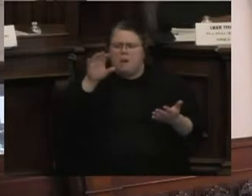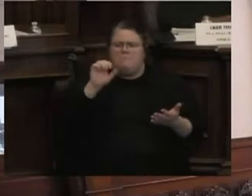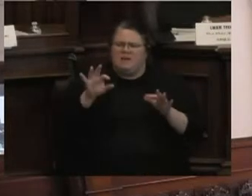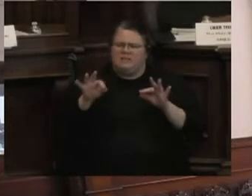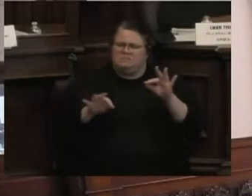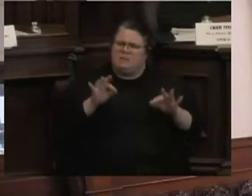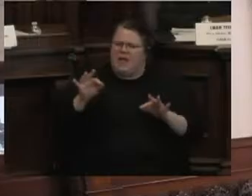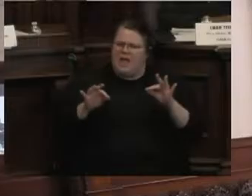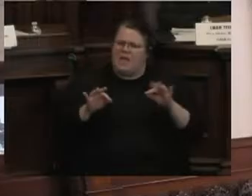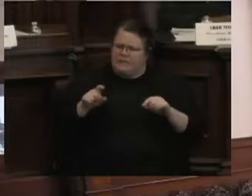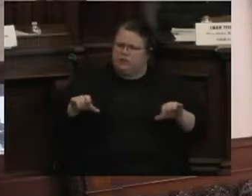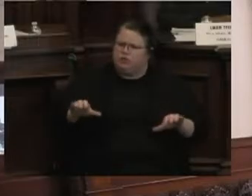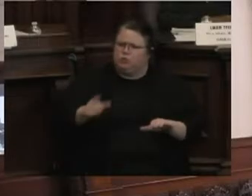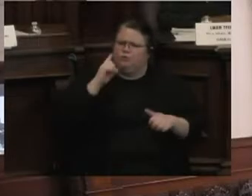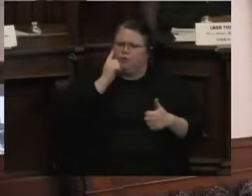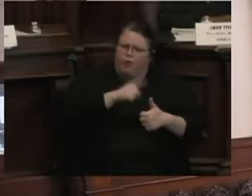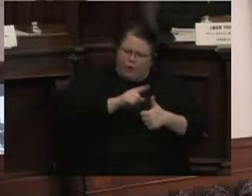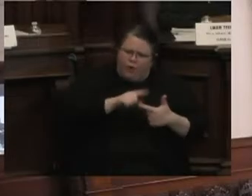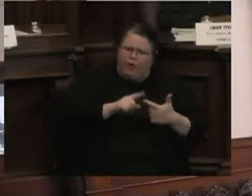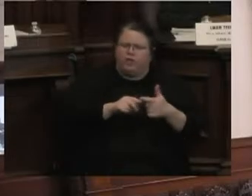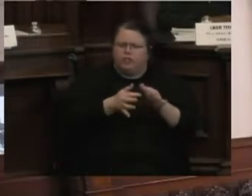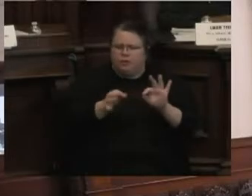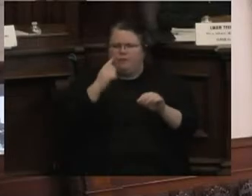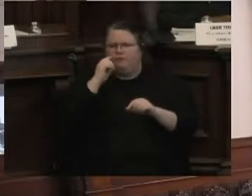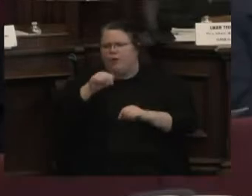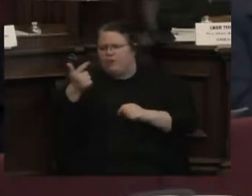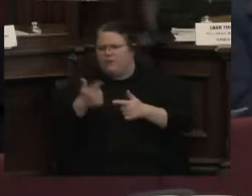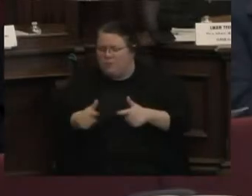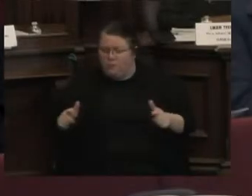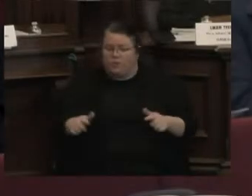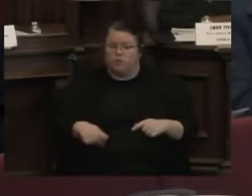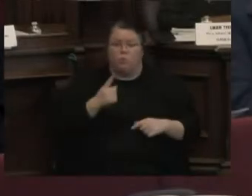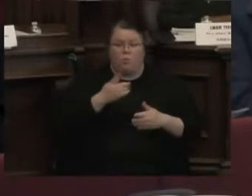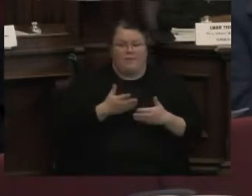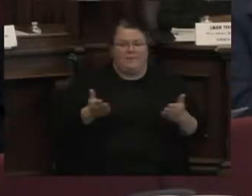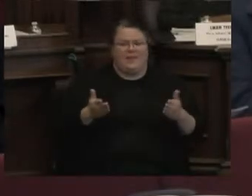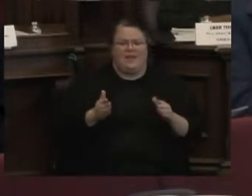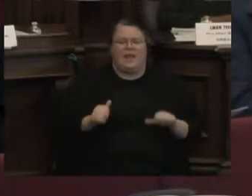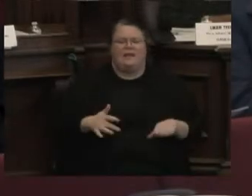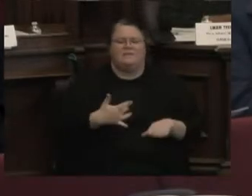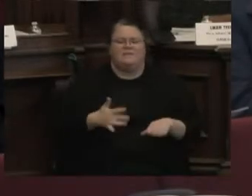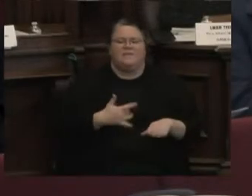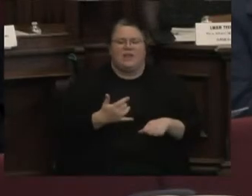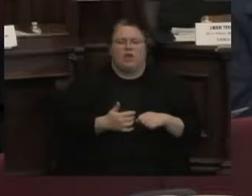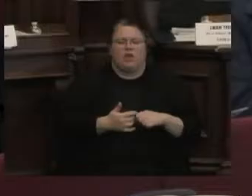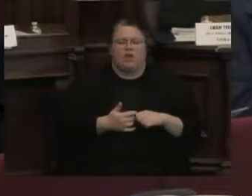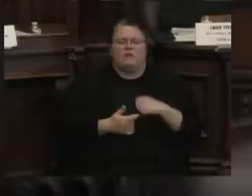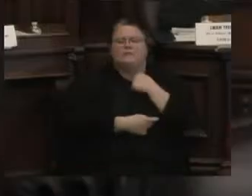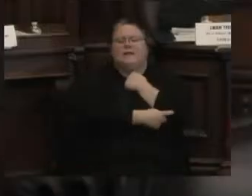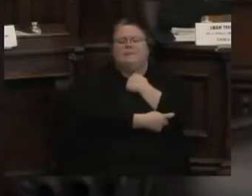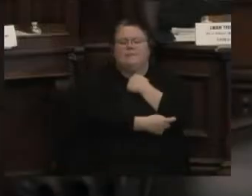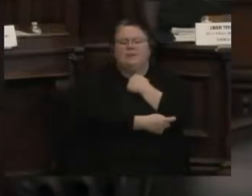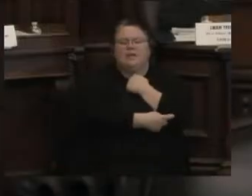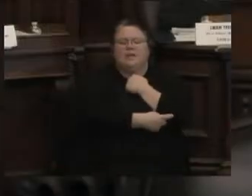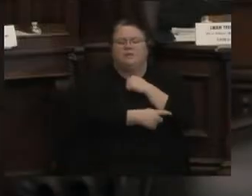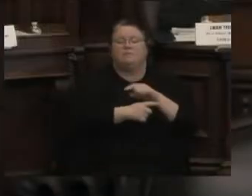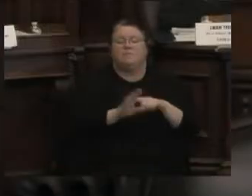be important for people to know is, you know, while you went through some things that, you know, definitely should be done, when we're thinking about